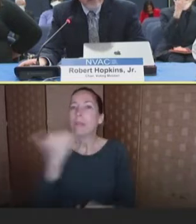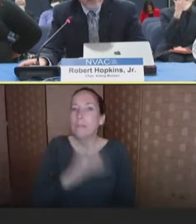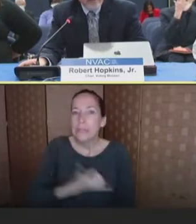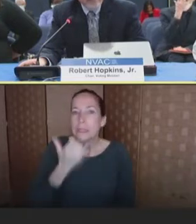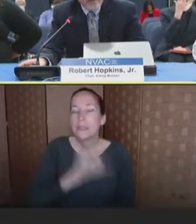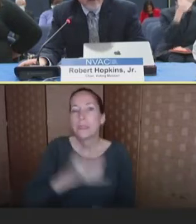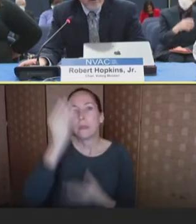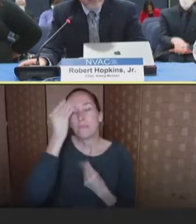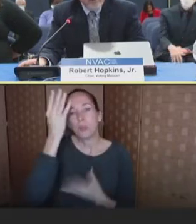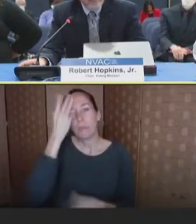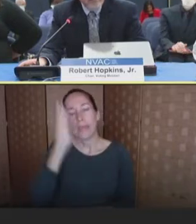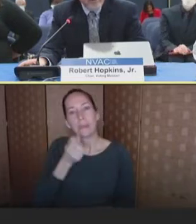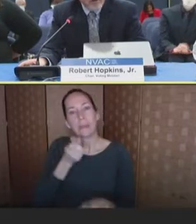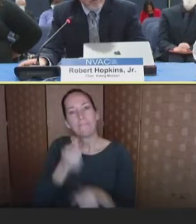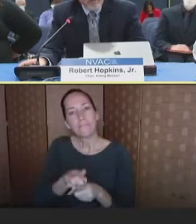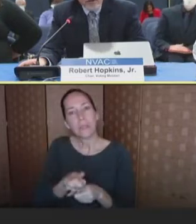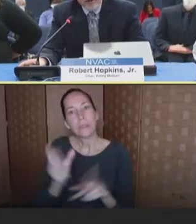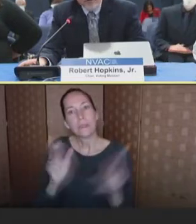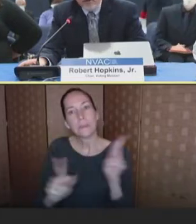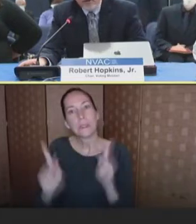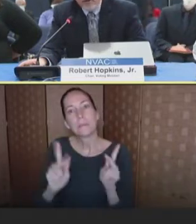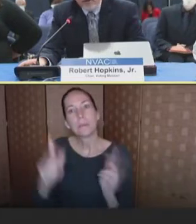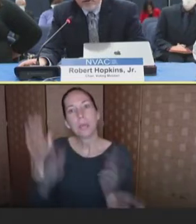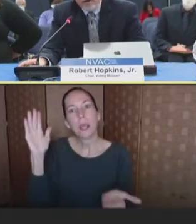vaccine confidence in our population.